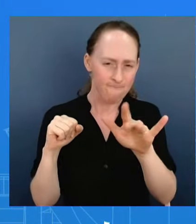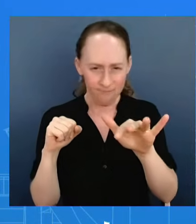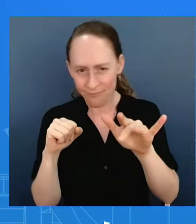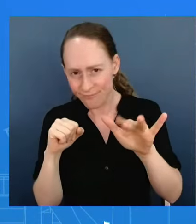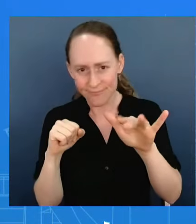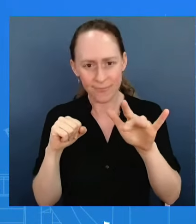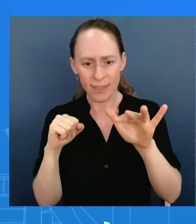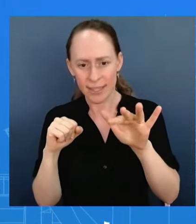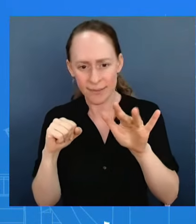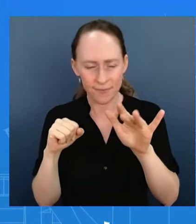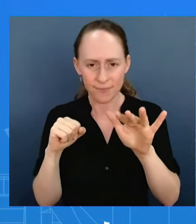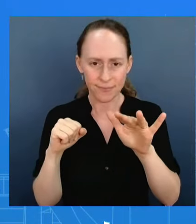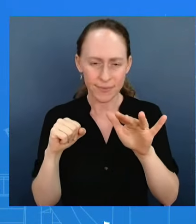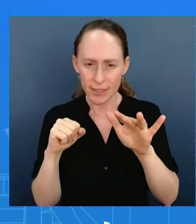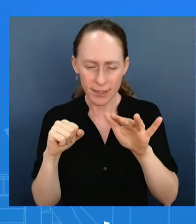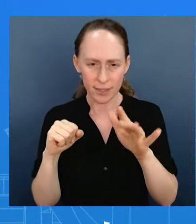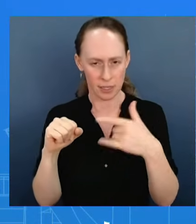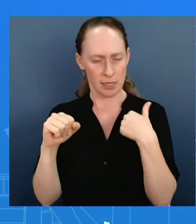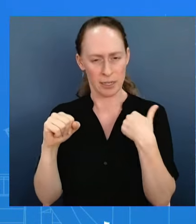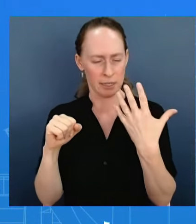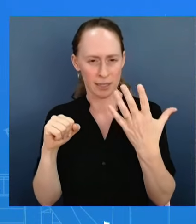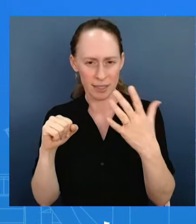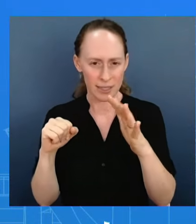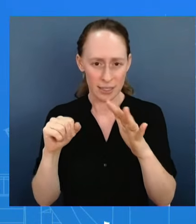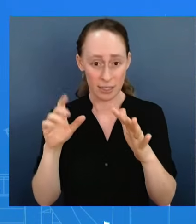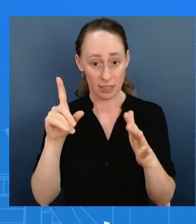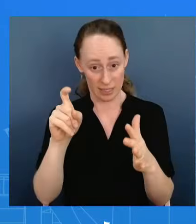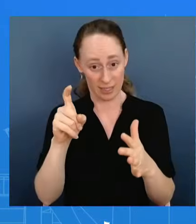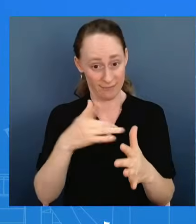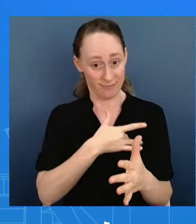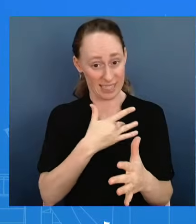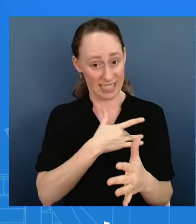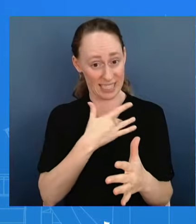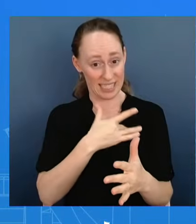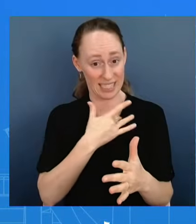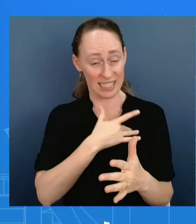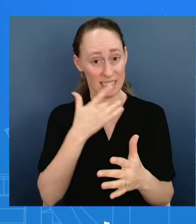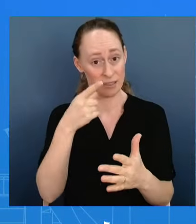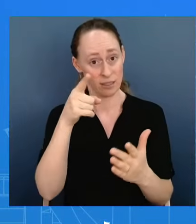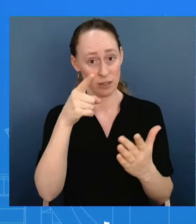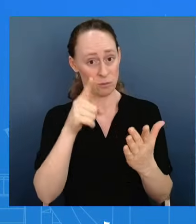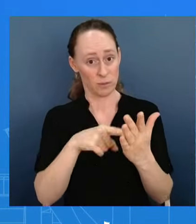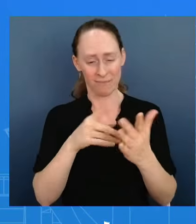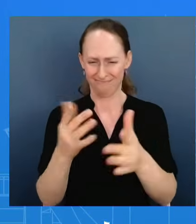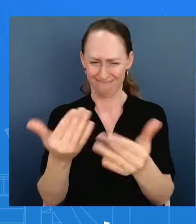And what does U.S. need protection from an ally? Mr. Kirby: I’m sorry, can you -- The Press: Yeah, well, he said,